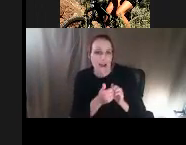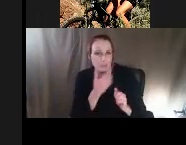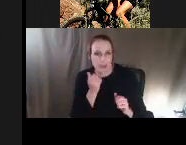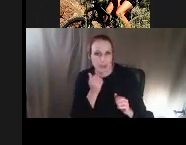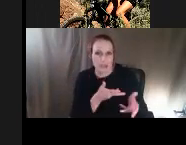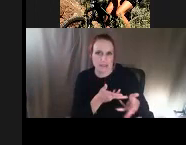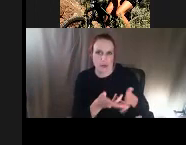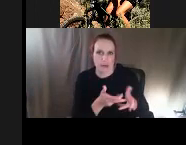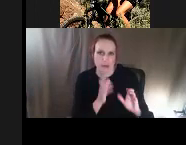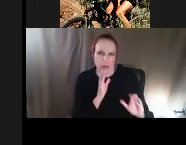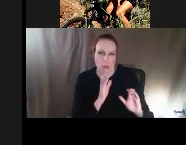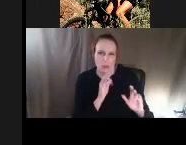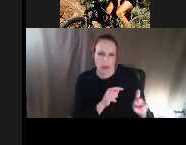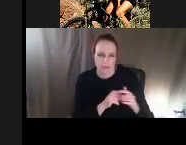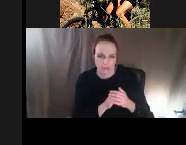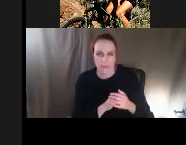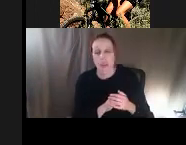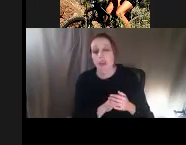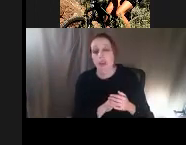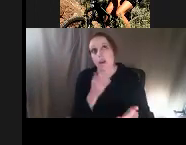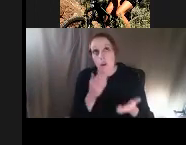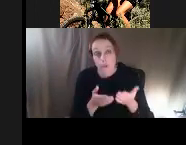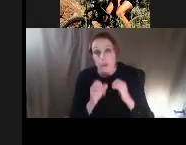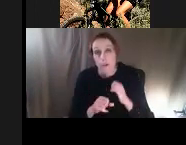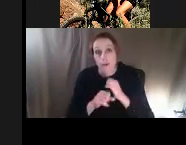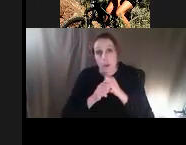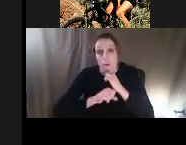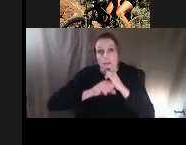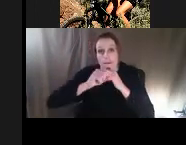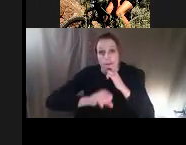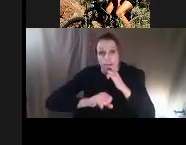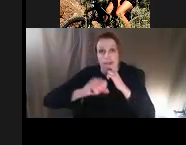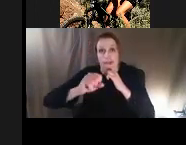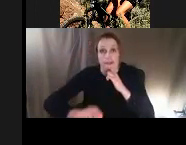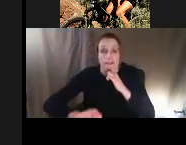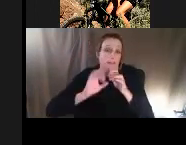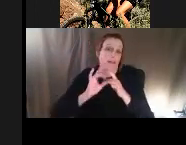We could probably talk a long time about the communication piece, especially when we get the difference between individual and